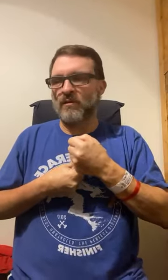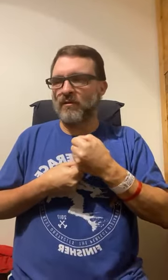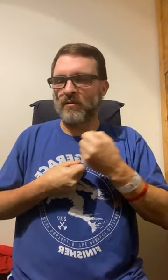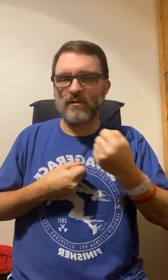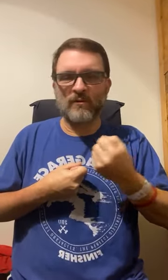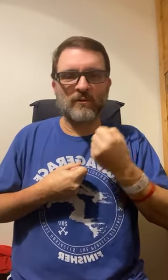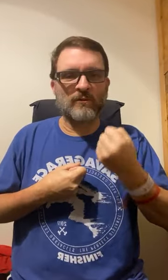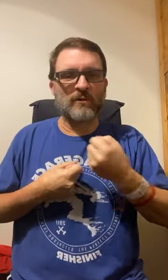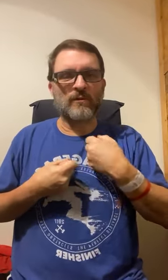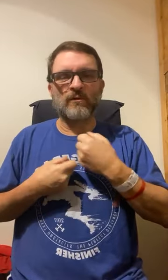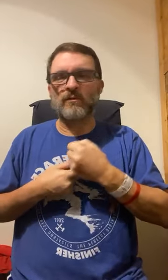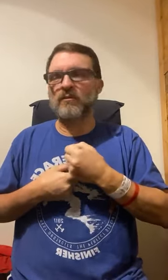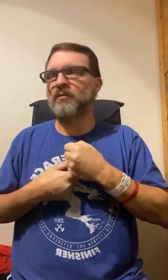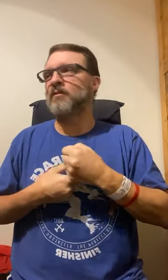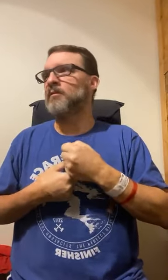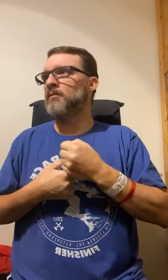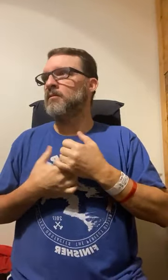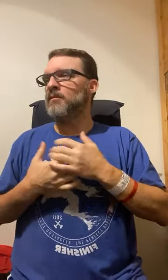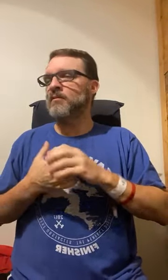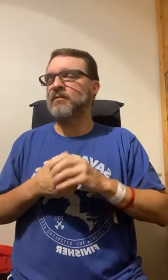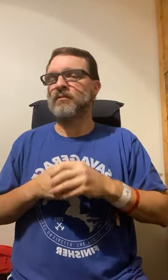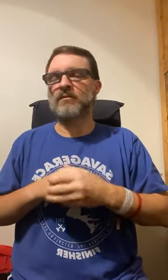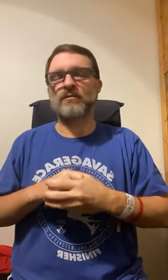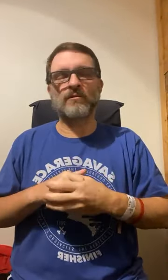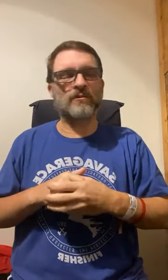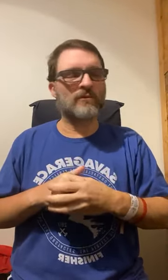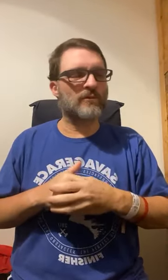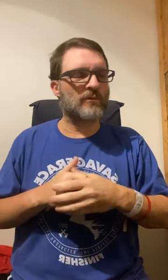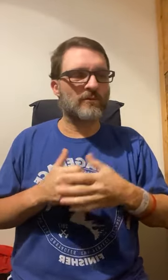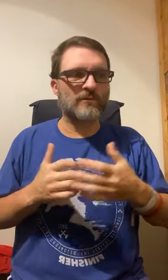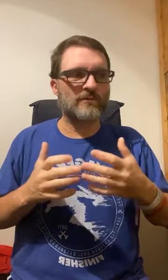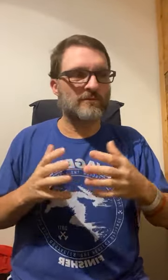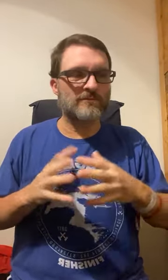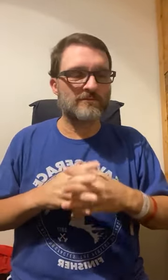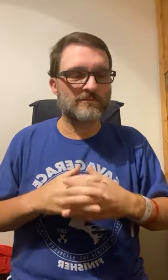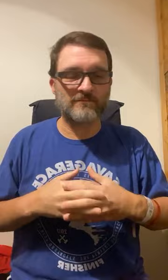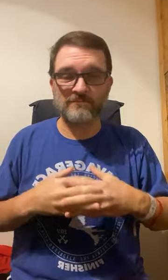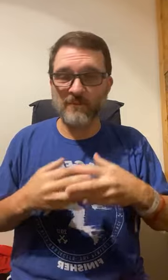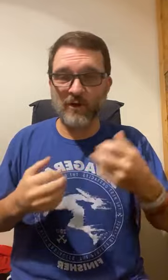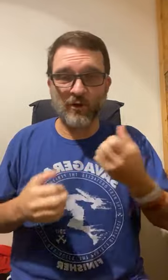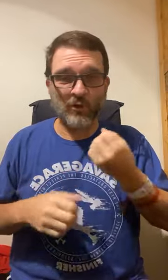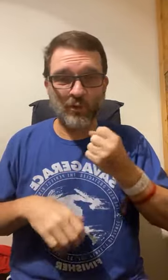I had to hold on for a long time. Just keep on holding on.